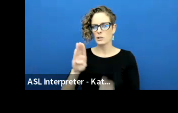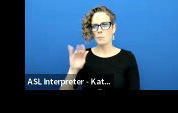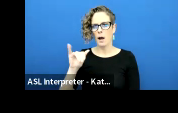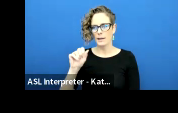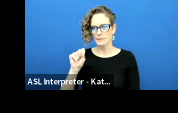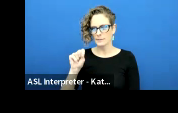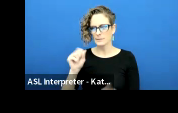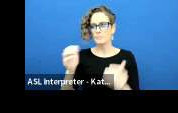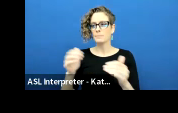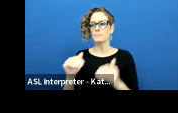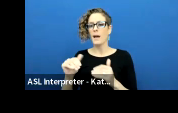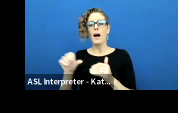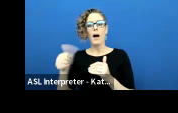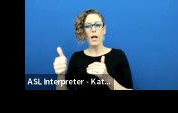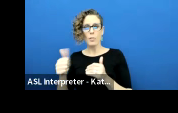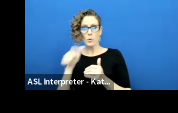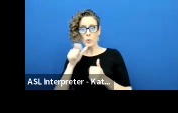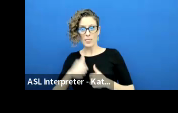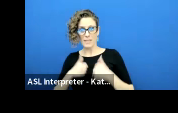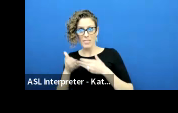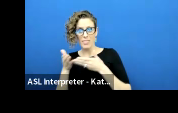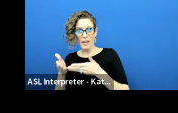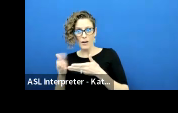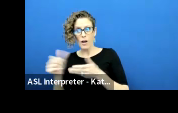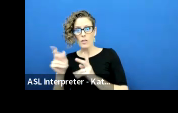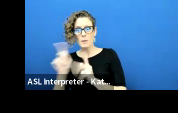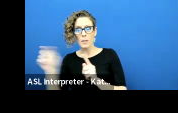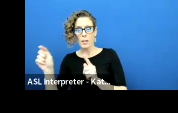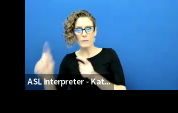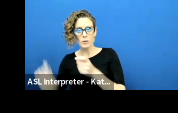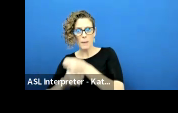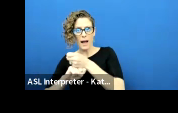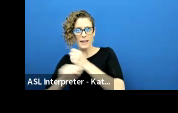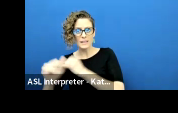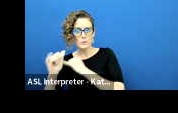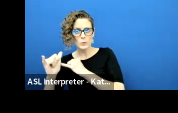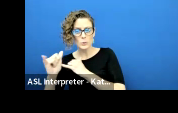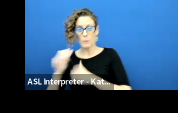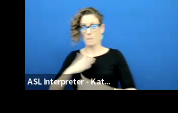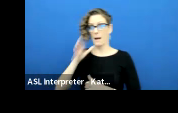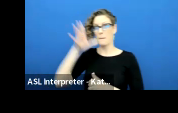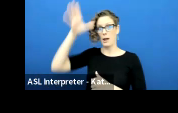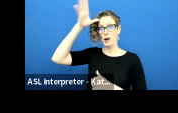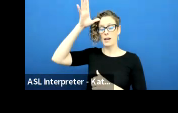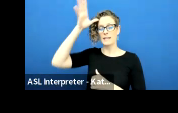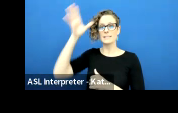from other members in the house so my parents were not particularly technology uh friendly and